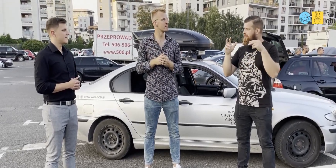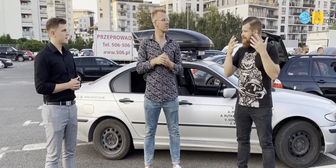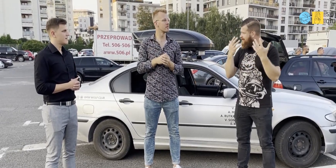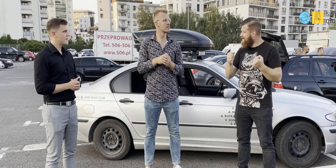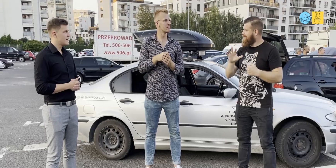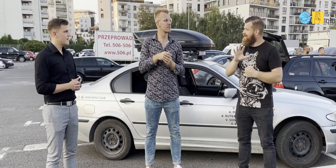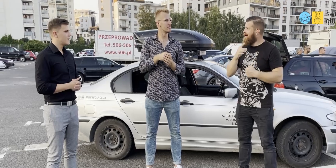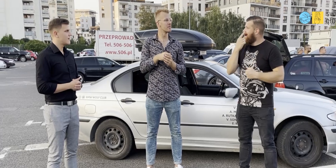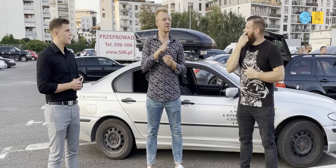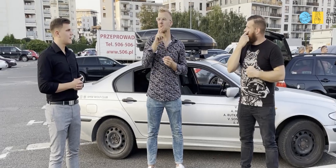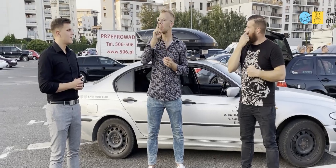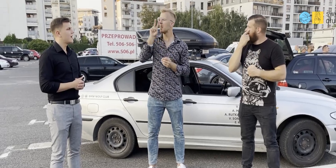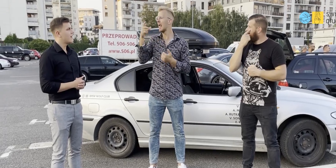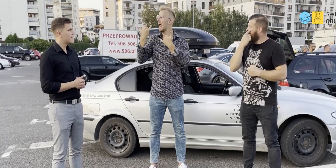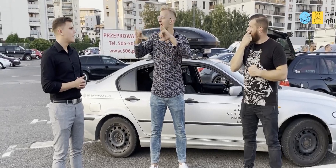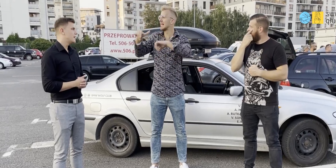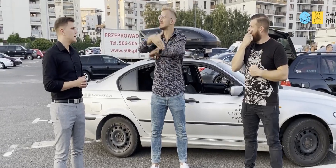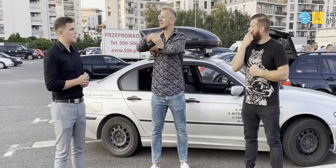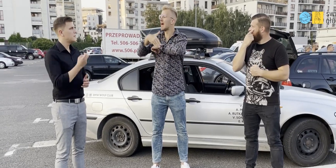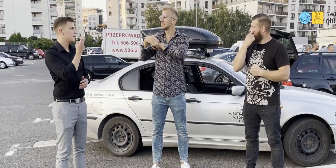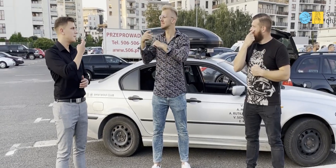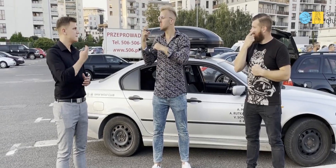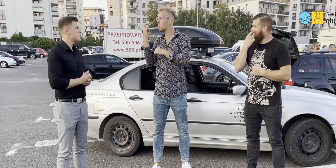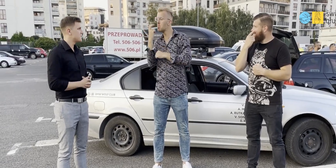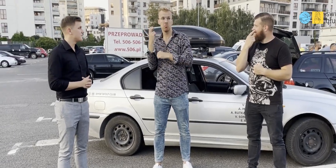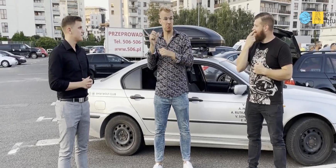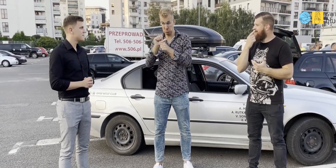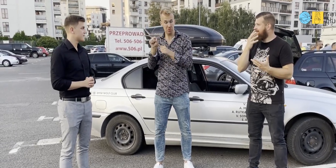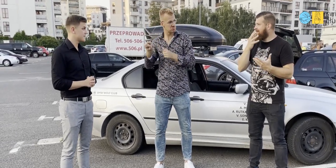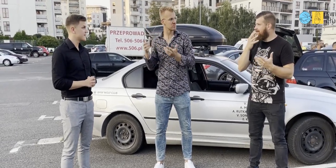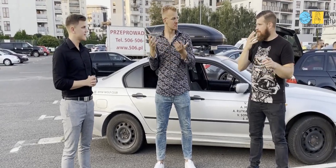Then maybe some more countries -